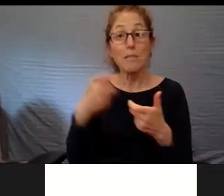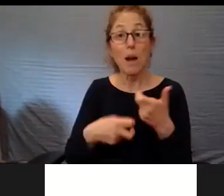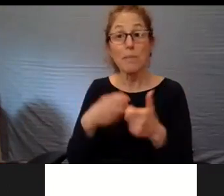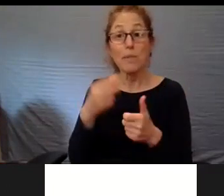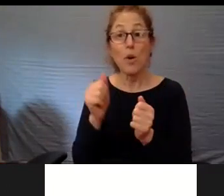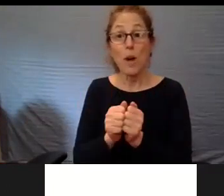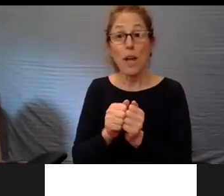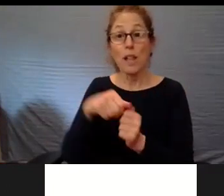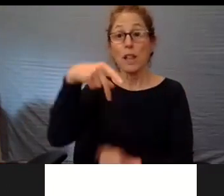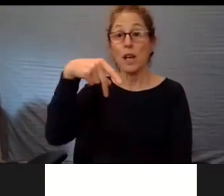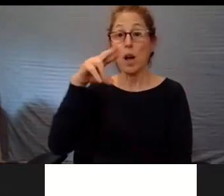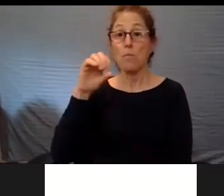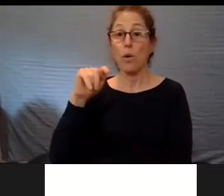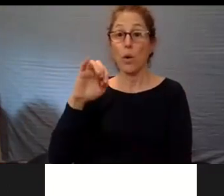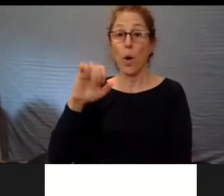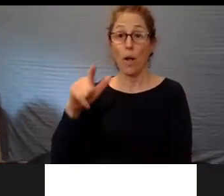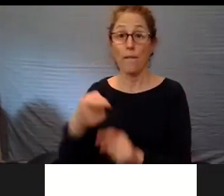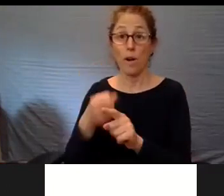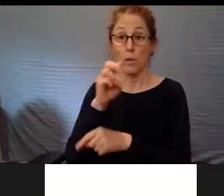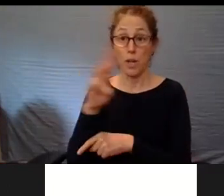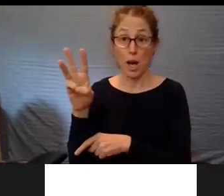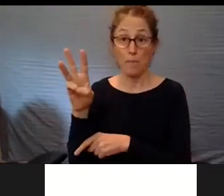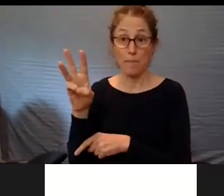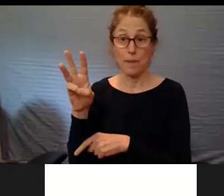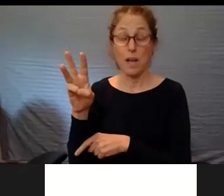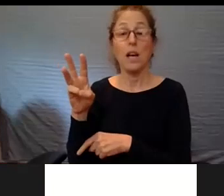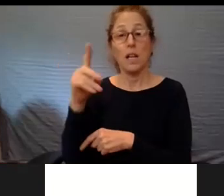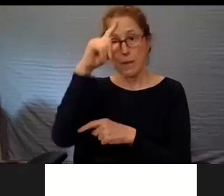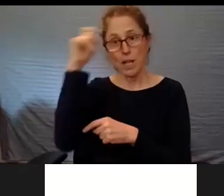protocol from the University of Washington is because it used language around health.